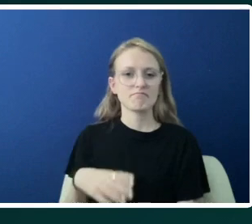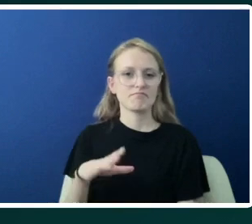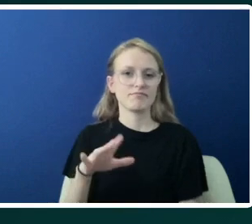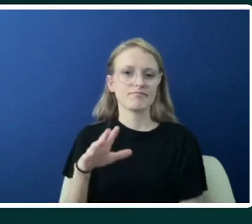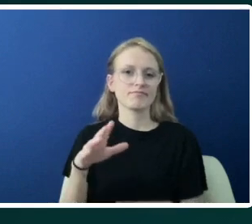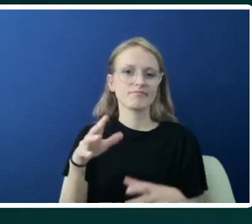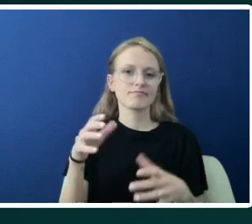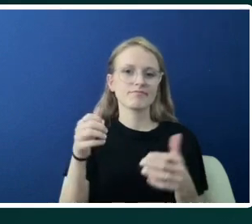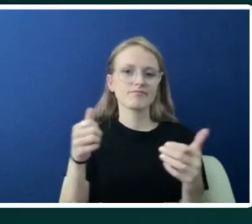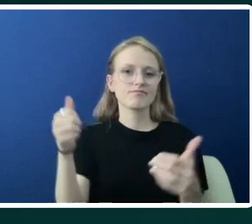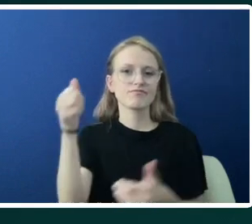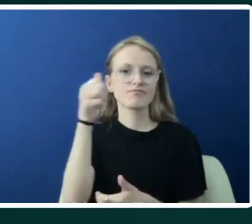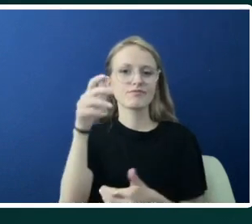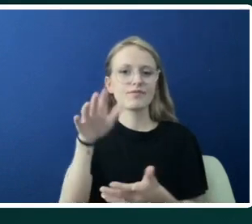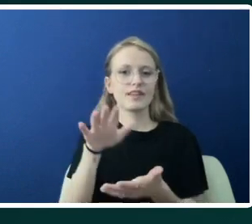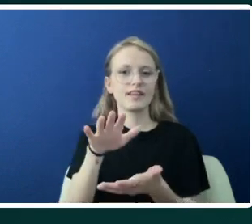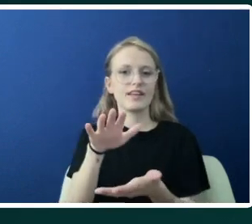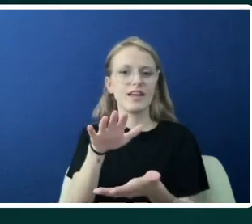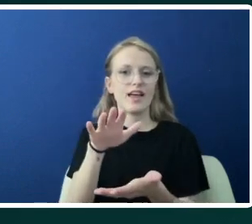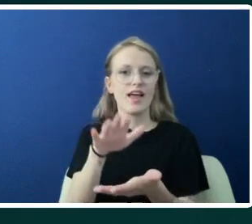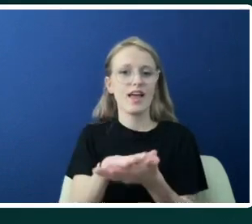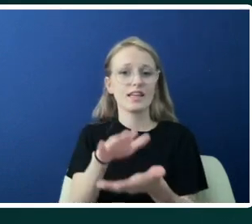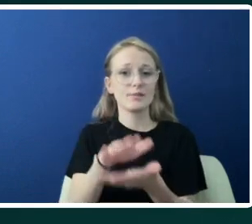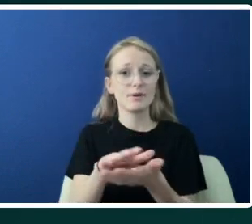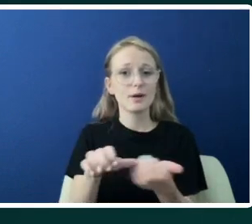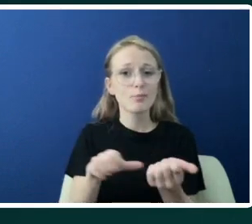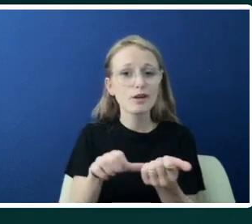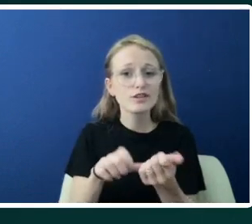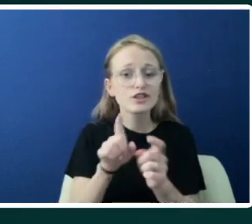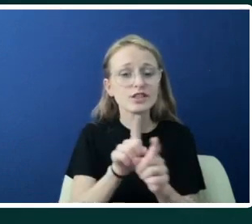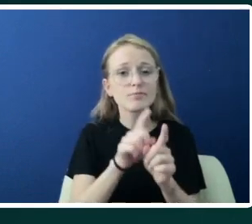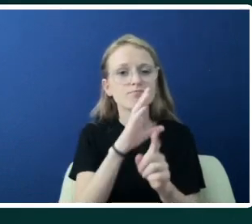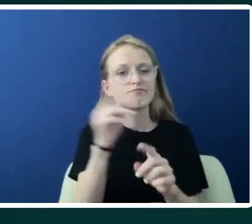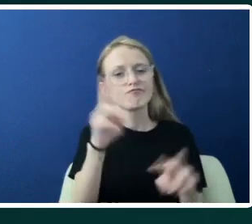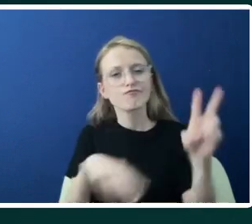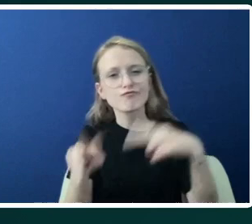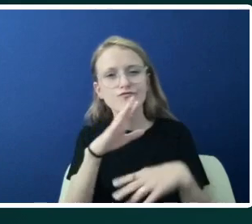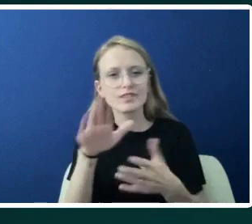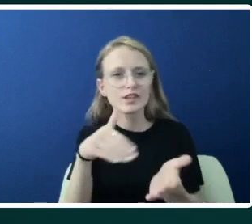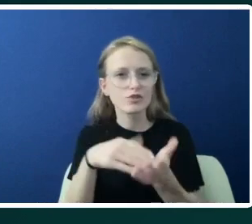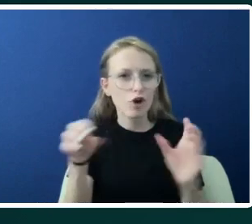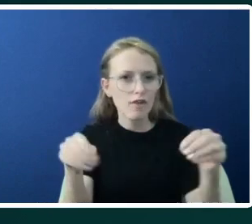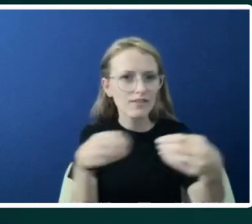Institution. I oversee the central office that manages and facilitates thousands of internships